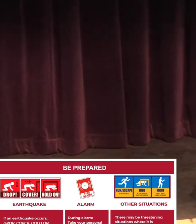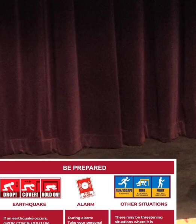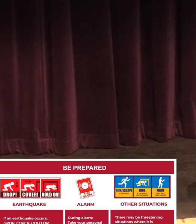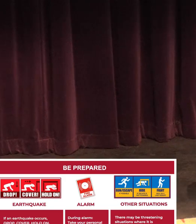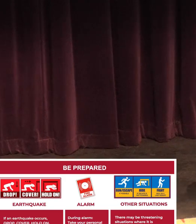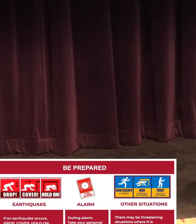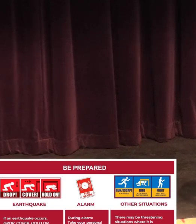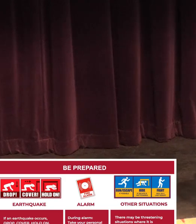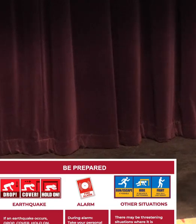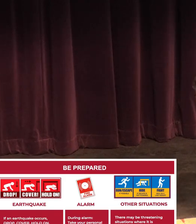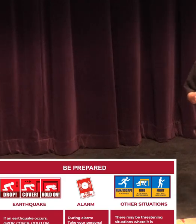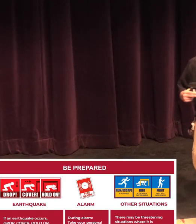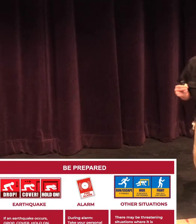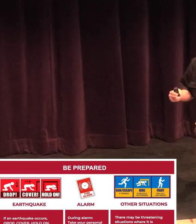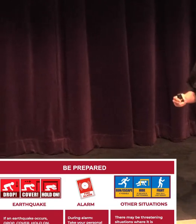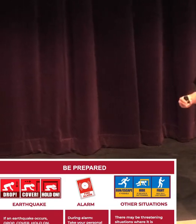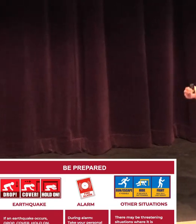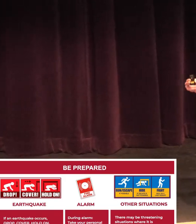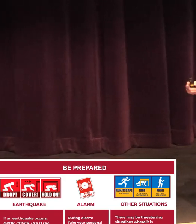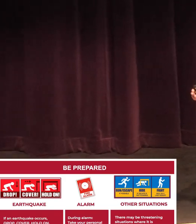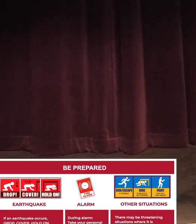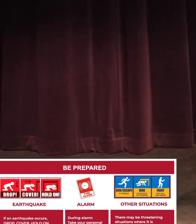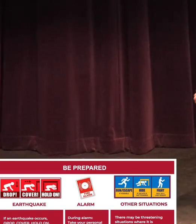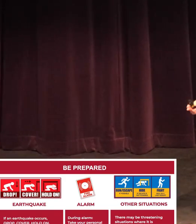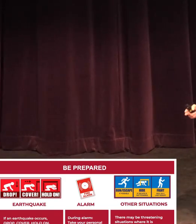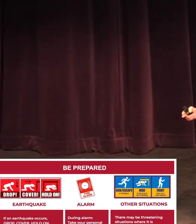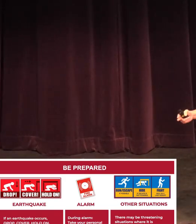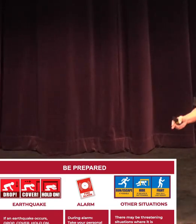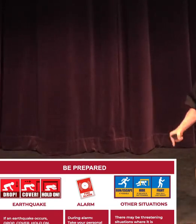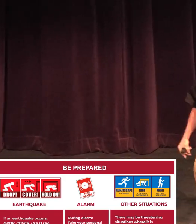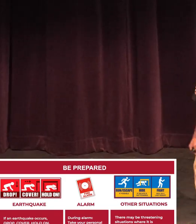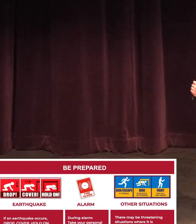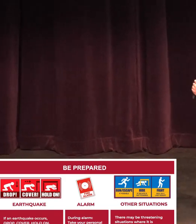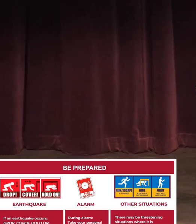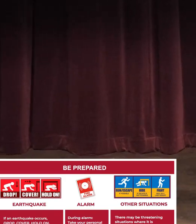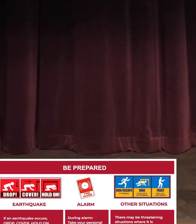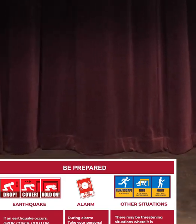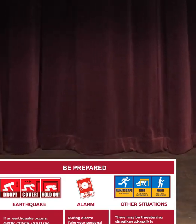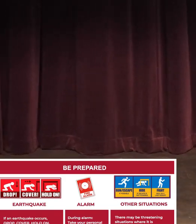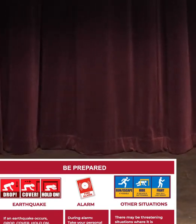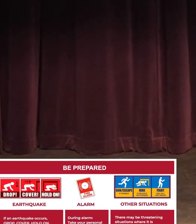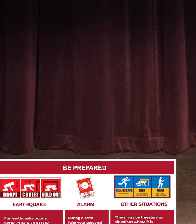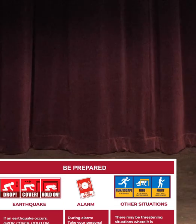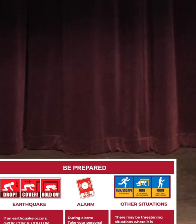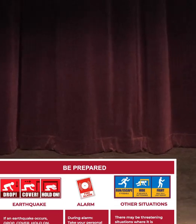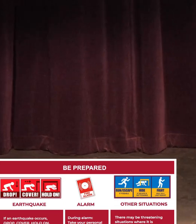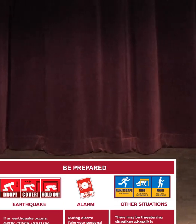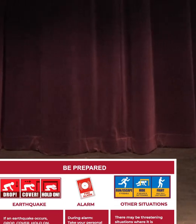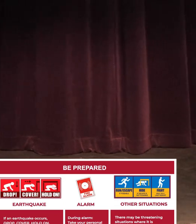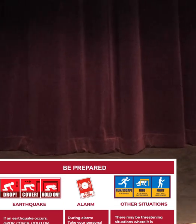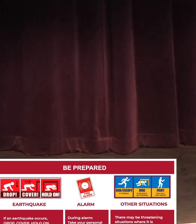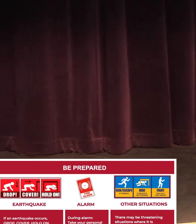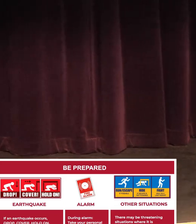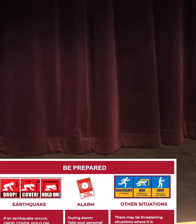classroom or in an office and wait until the all clear sign comes from either campus safety or